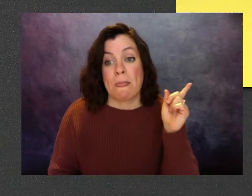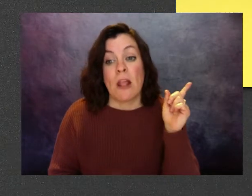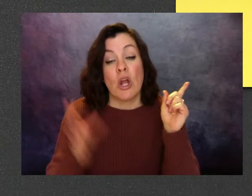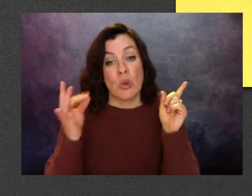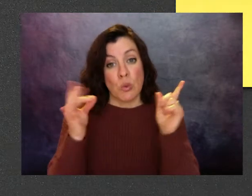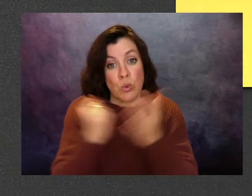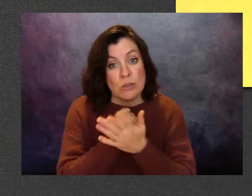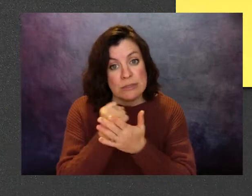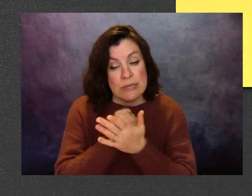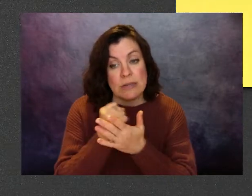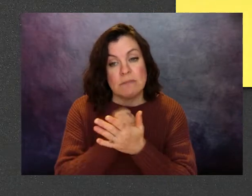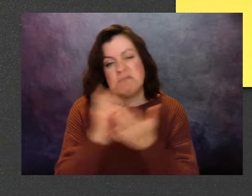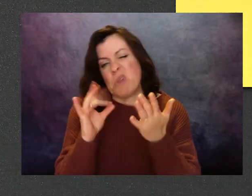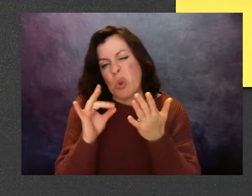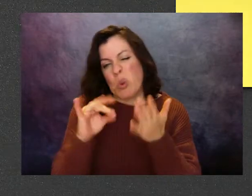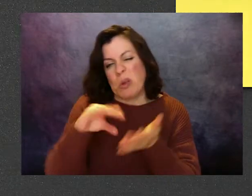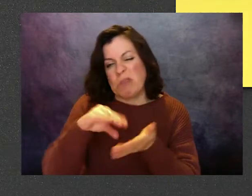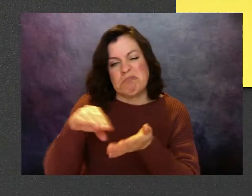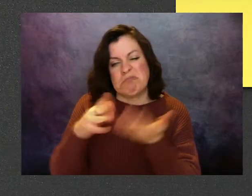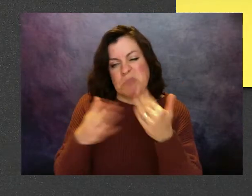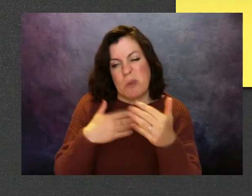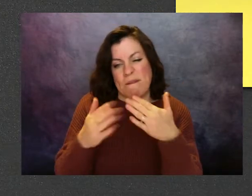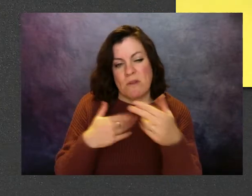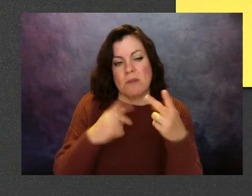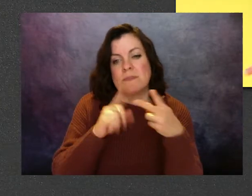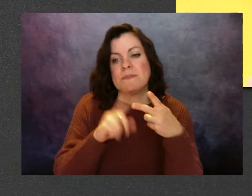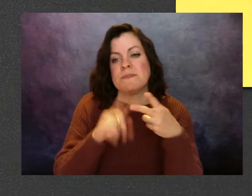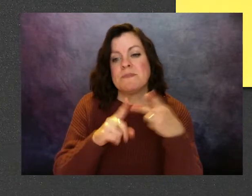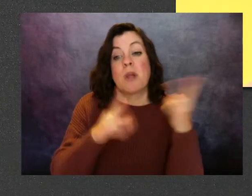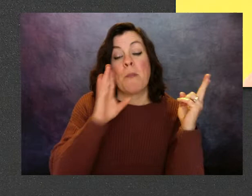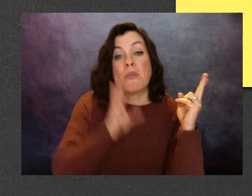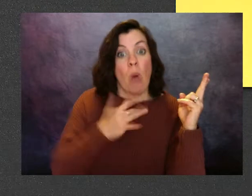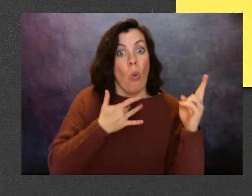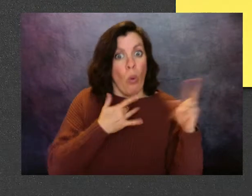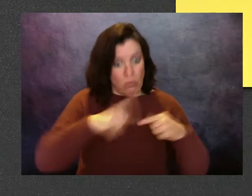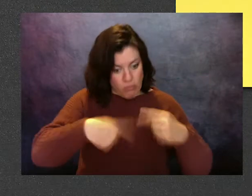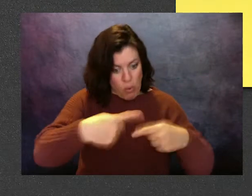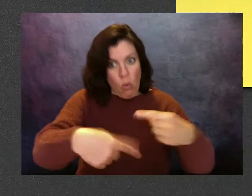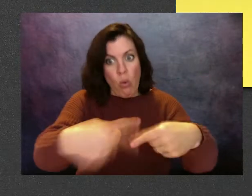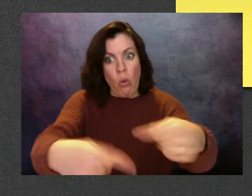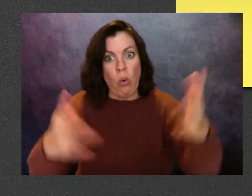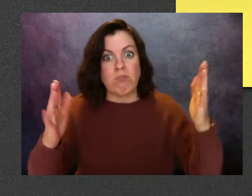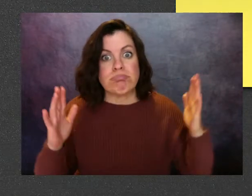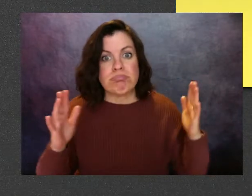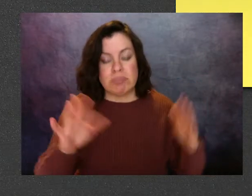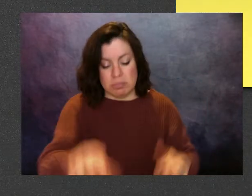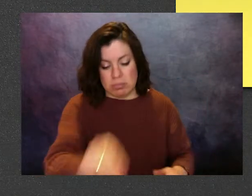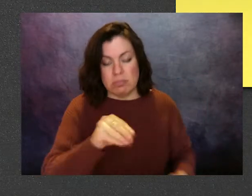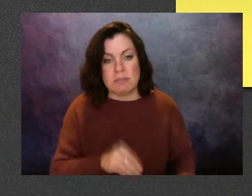So I have my glue stick here. We'll also need a whoop. Oh my goodness. Ms. Chelsea is throwing things.